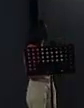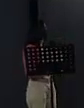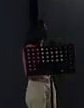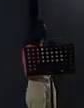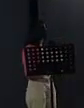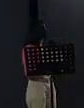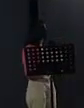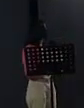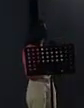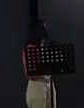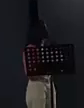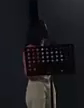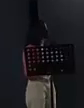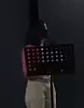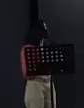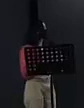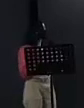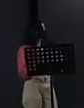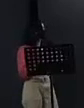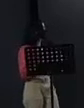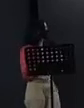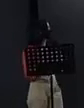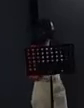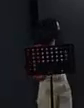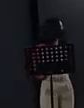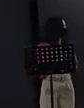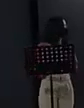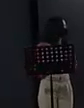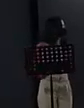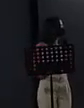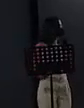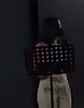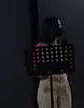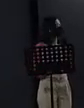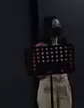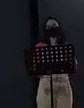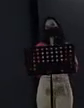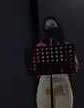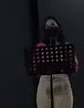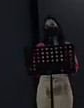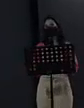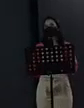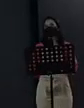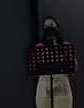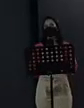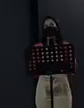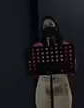María Lourdes for joining us this afternoon at the meeting and well And well, we're here.